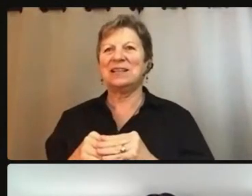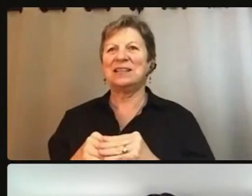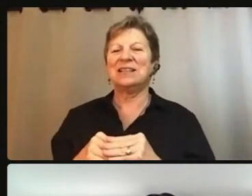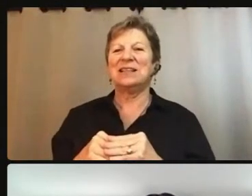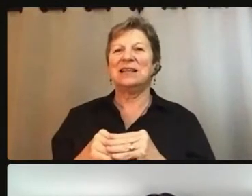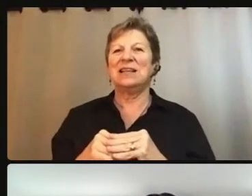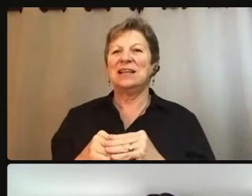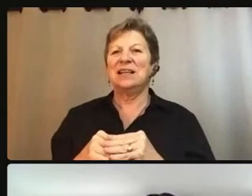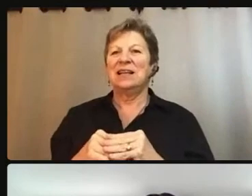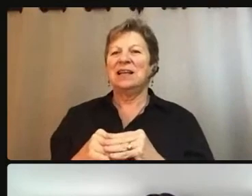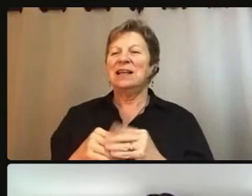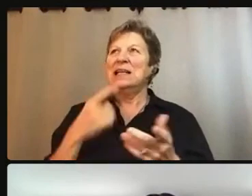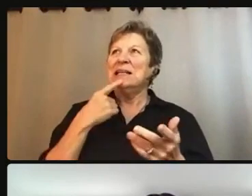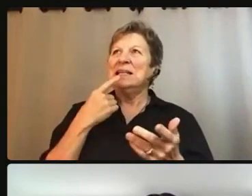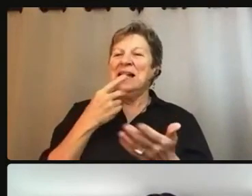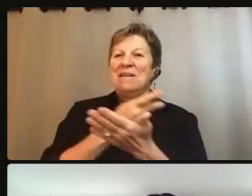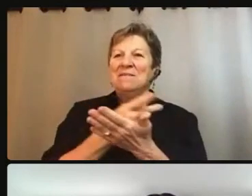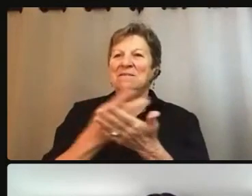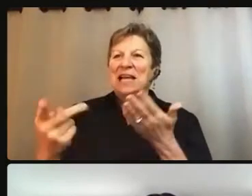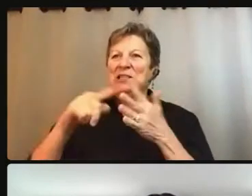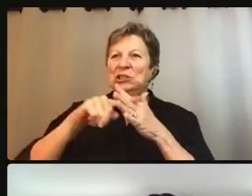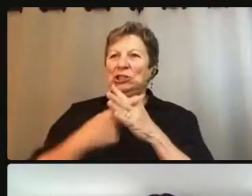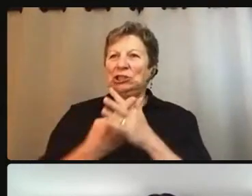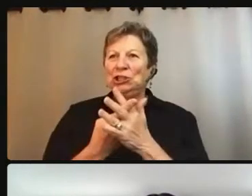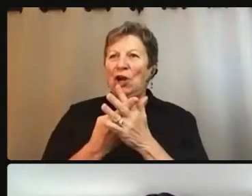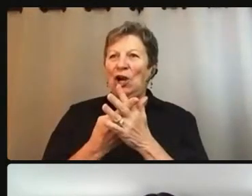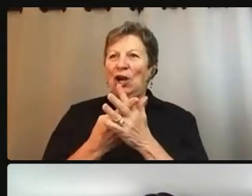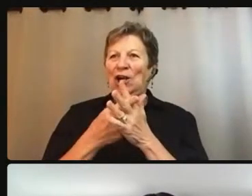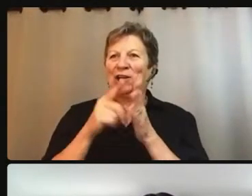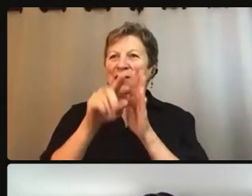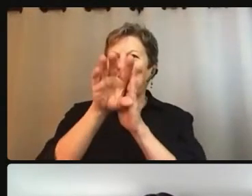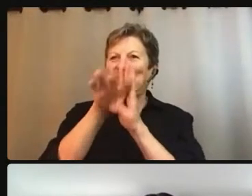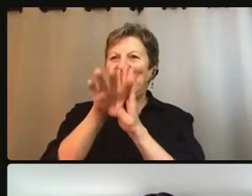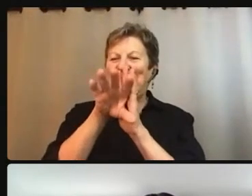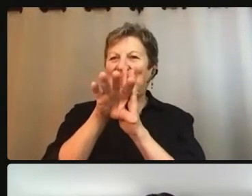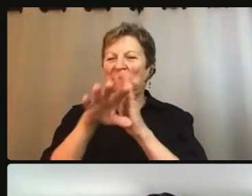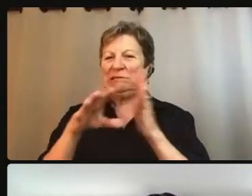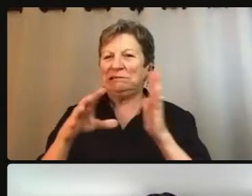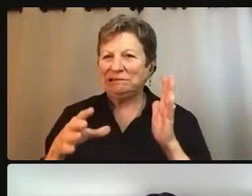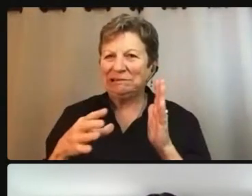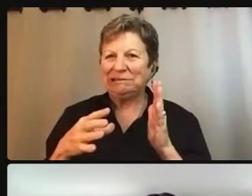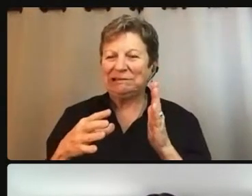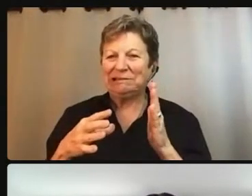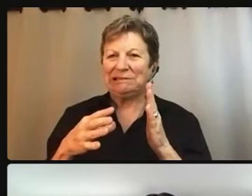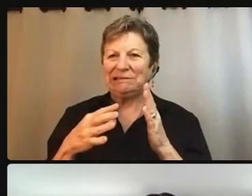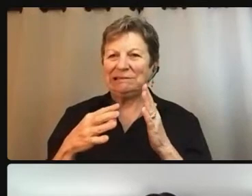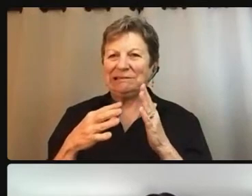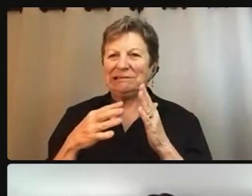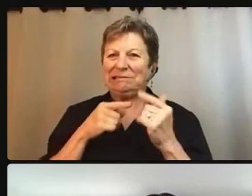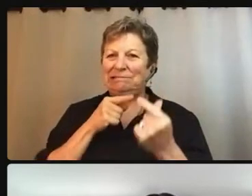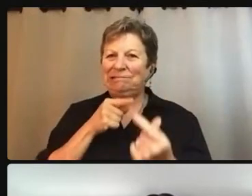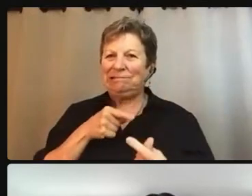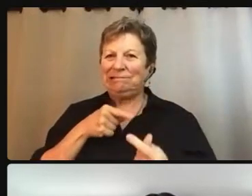WORRIES. DID NOT START VIDEO FAILED